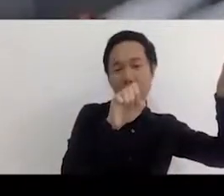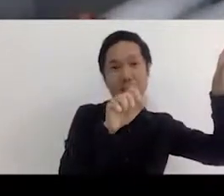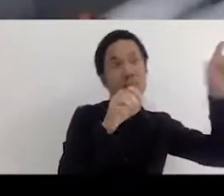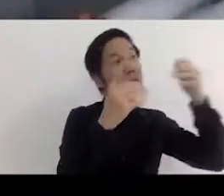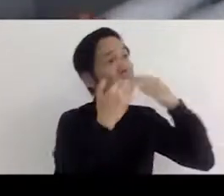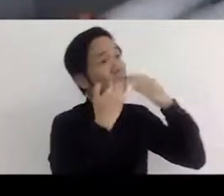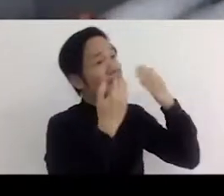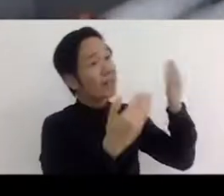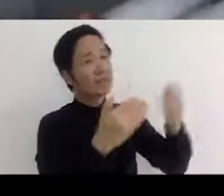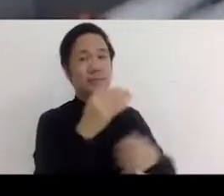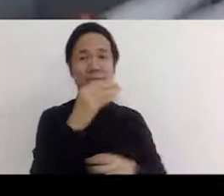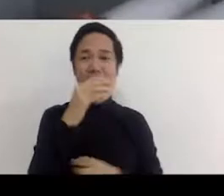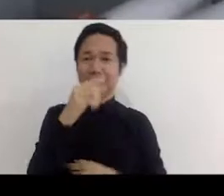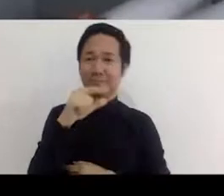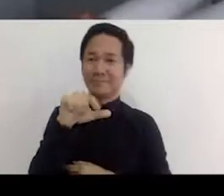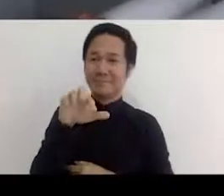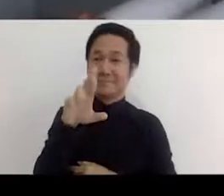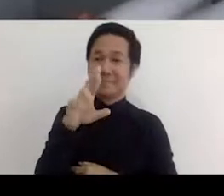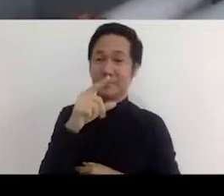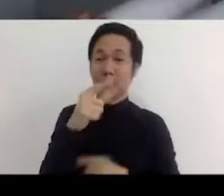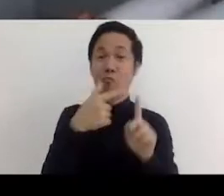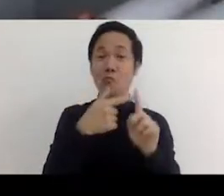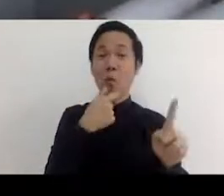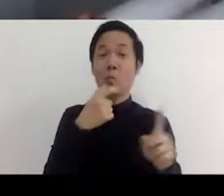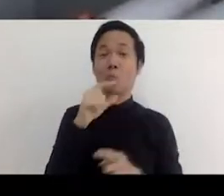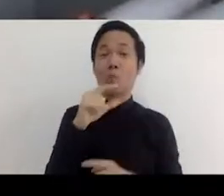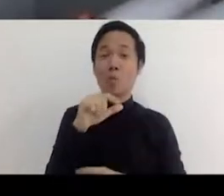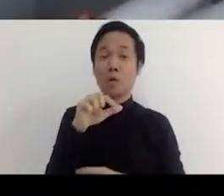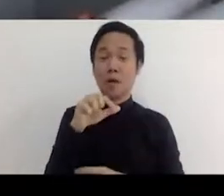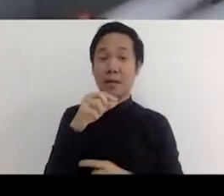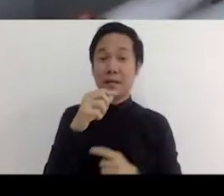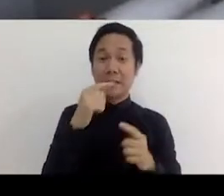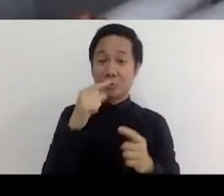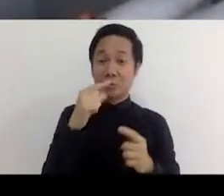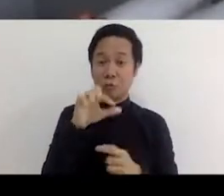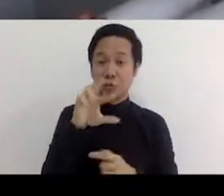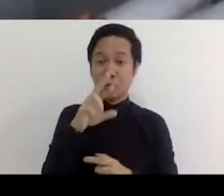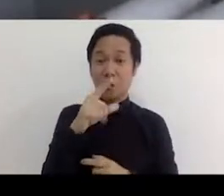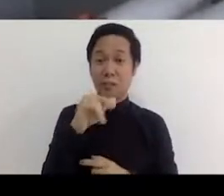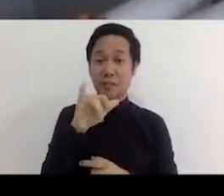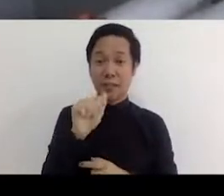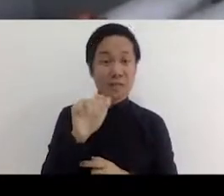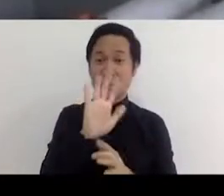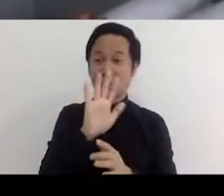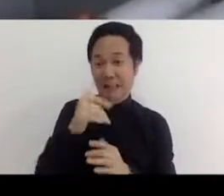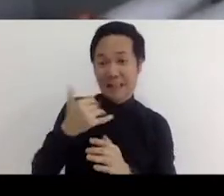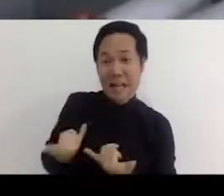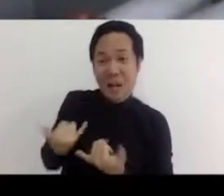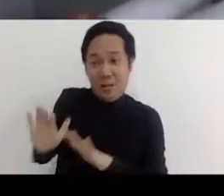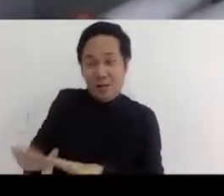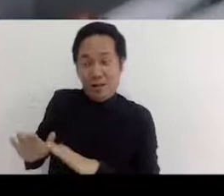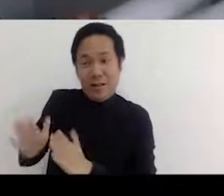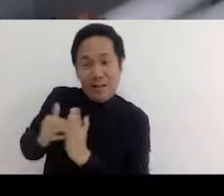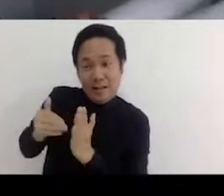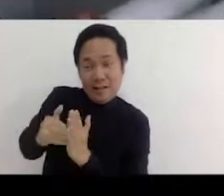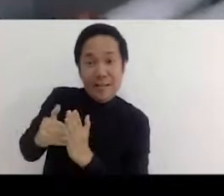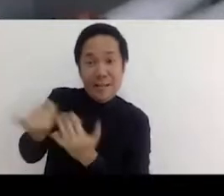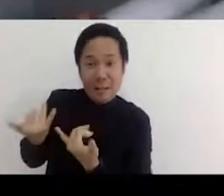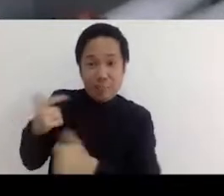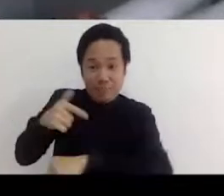for inviting the disability team of the Executive Office of the Secretary-General to join you in this discussion today,